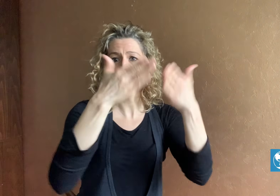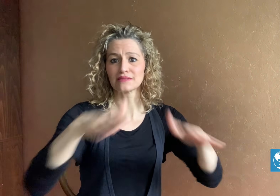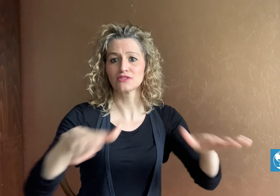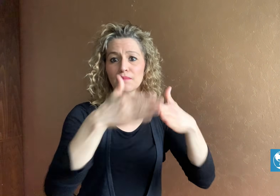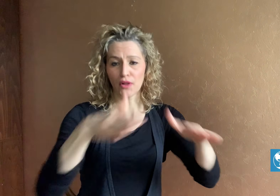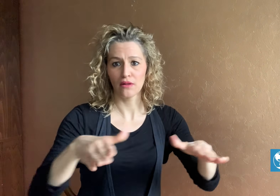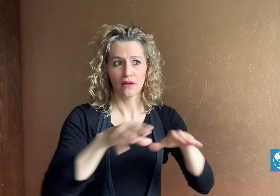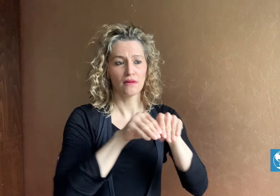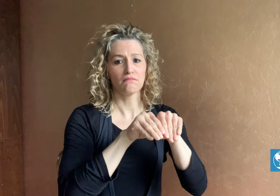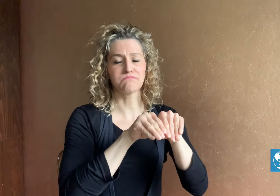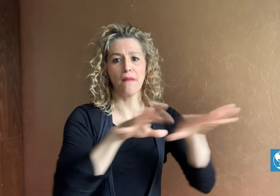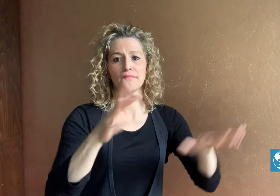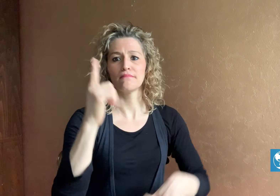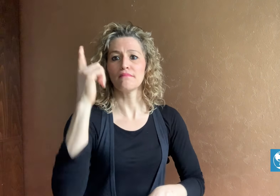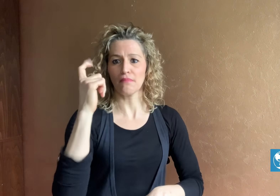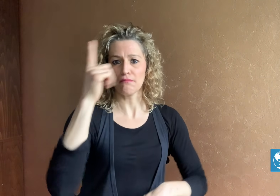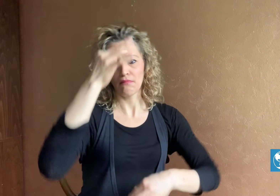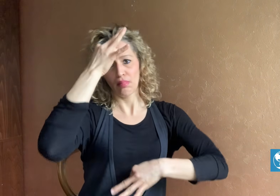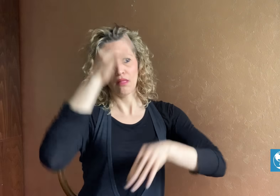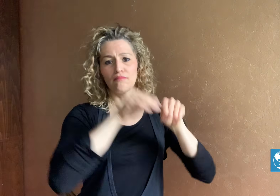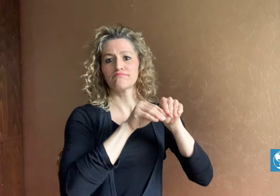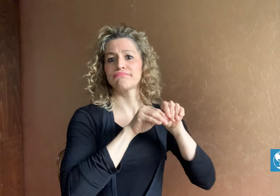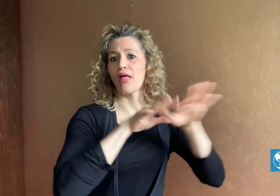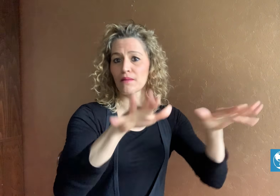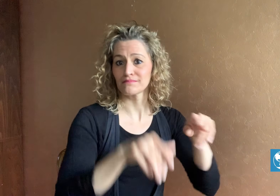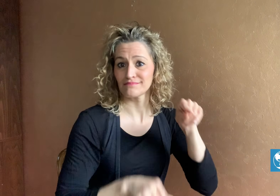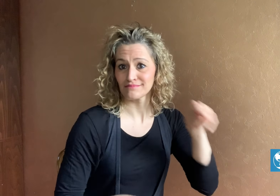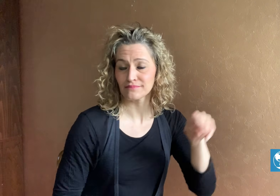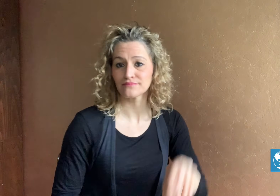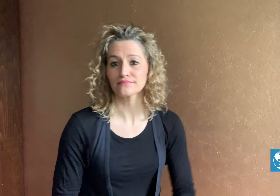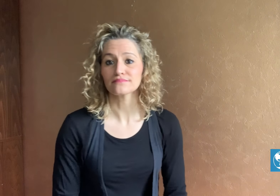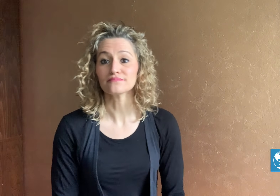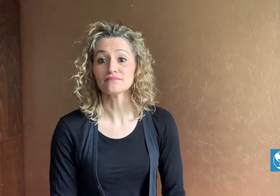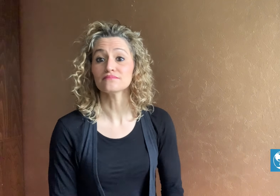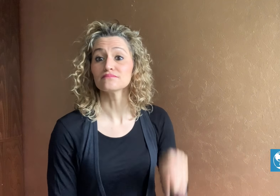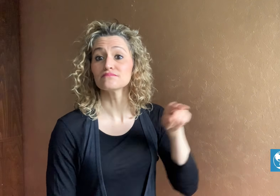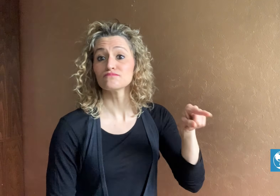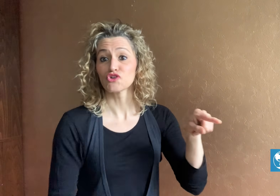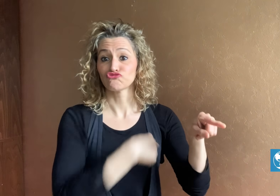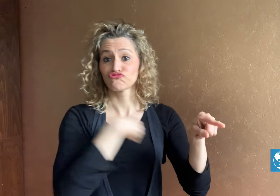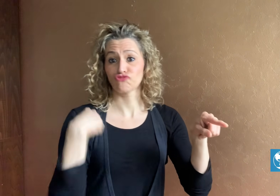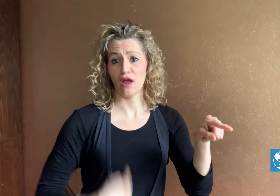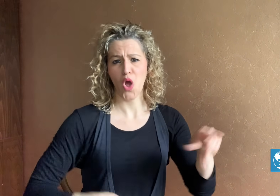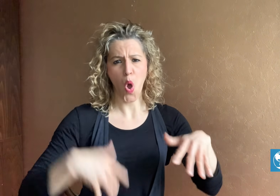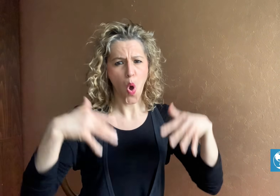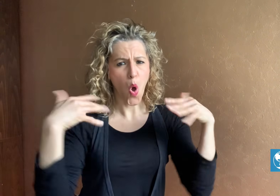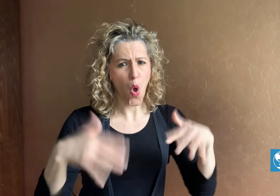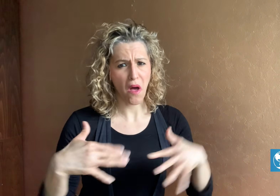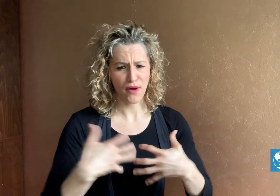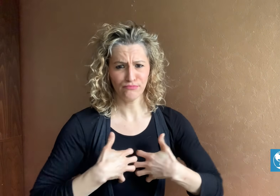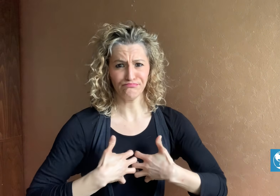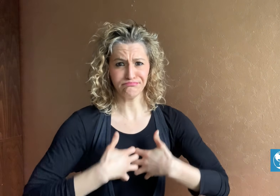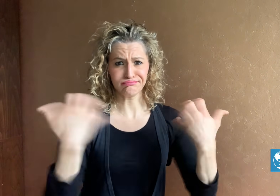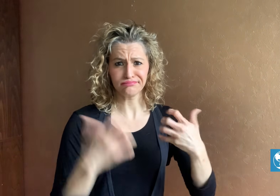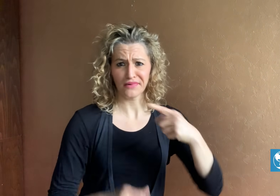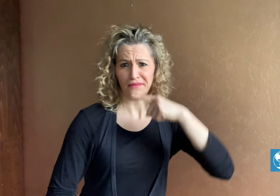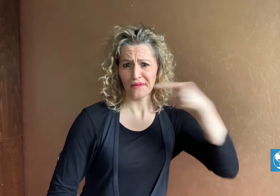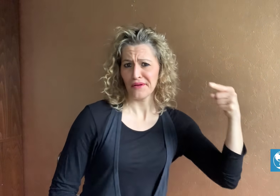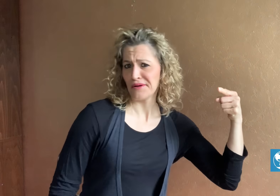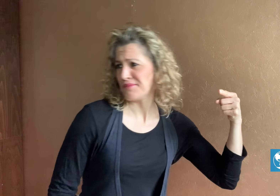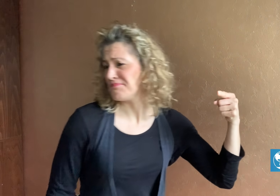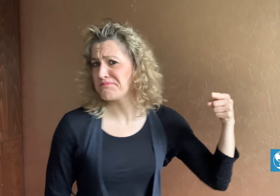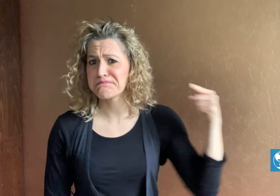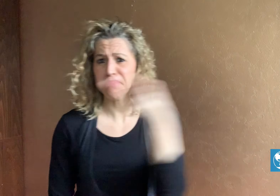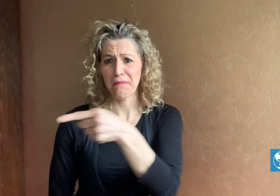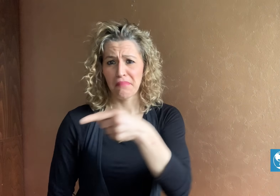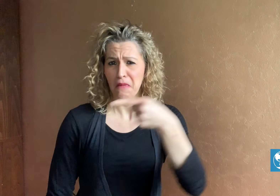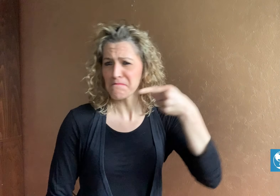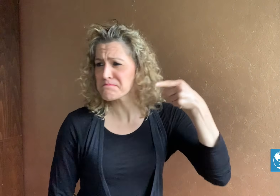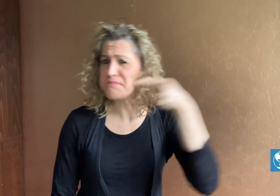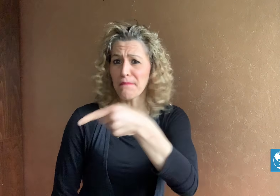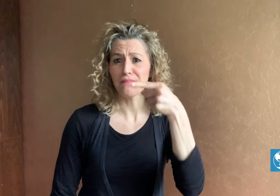China fiercely responded saying the accusation was a political strategy